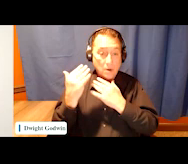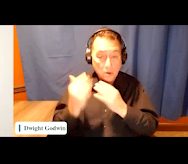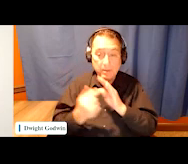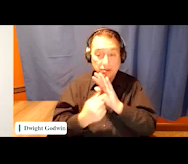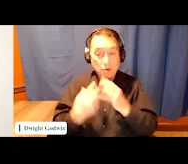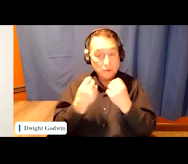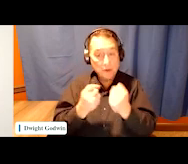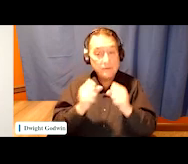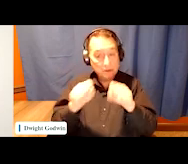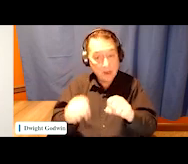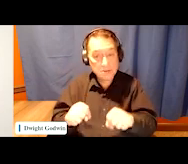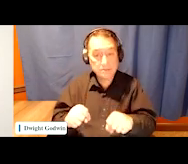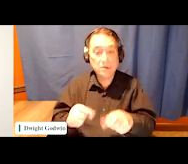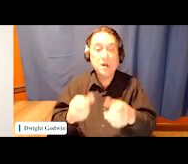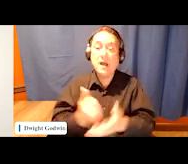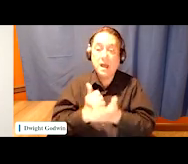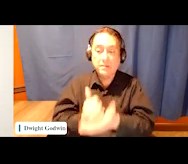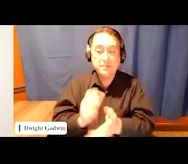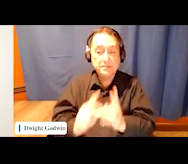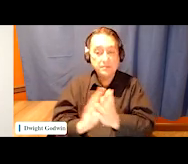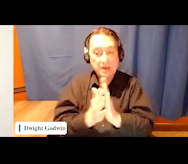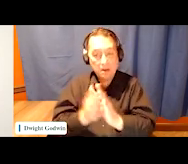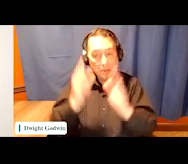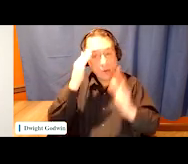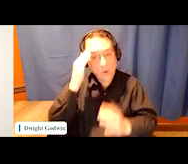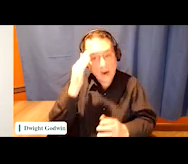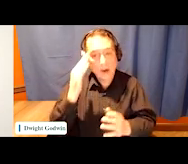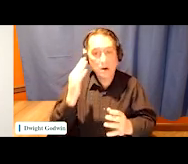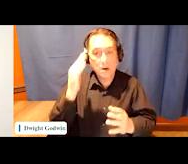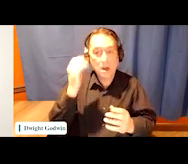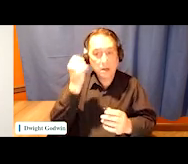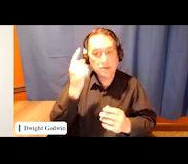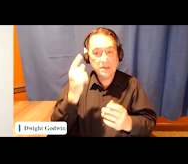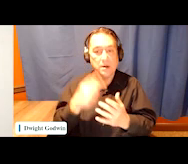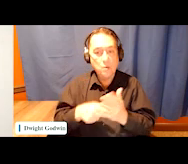bring awareness by educating people on what recovery is and the different roads of recover,